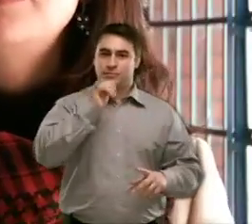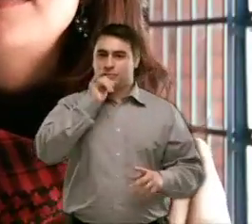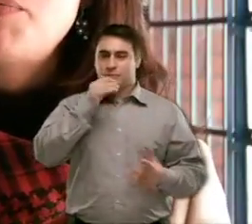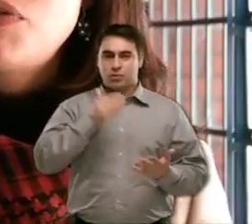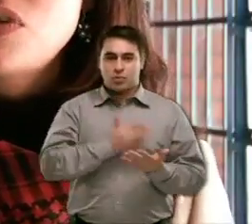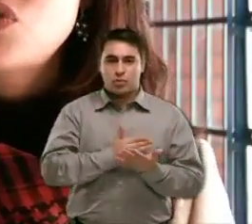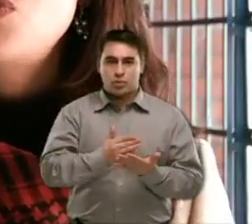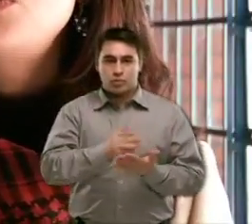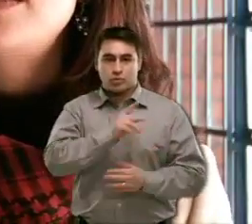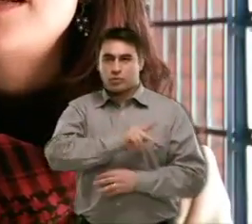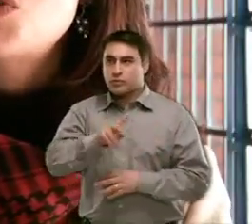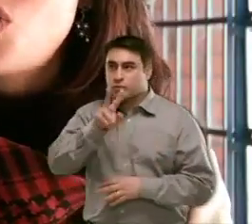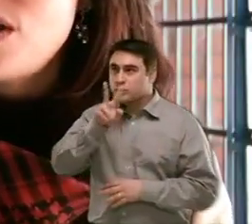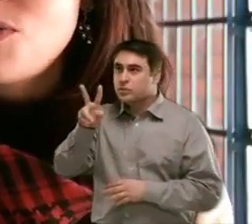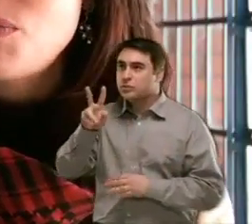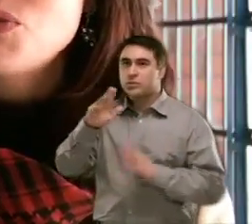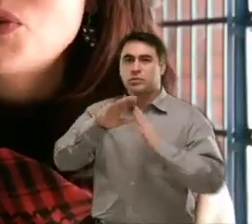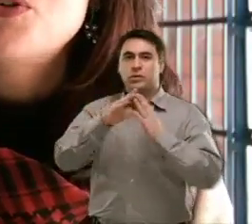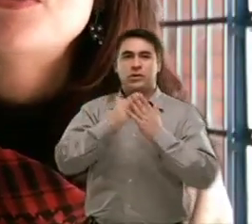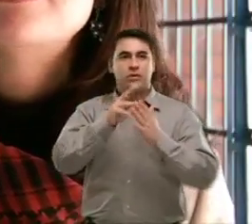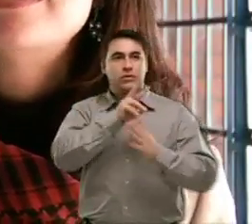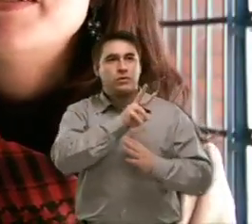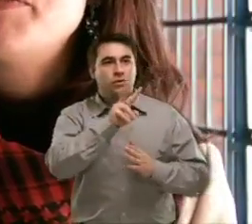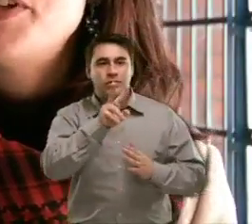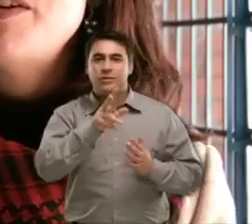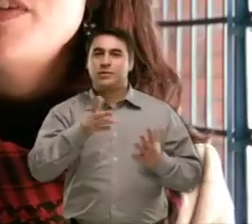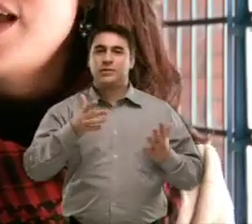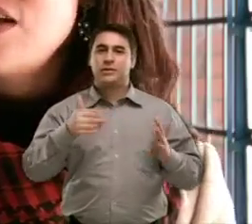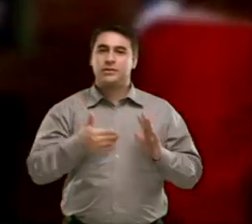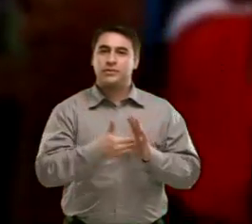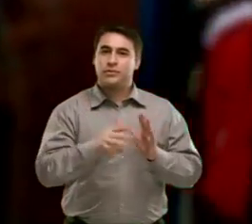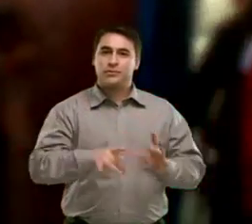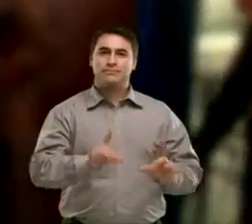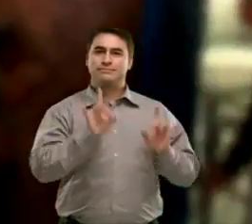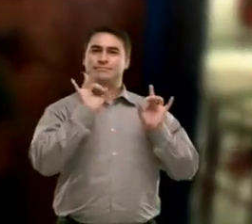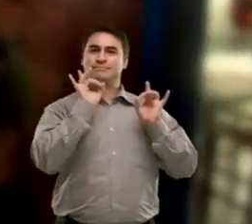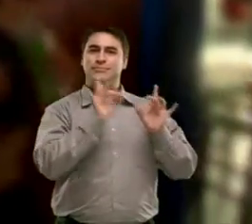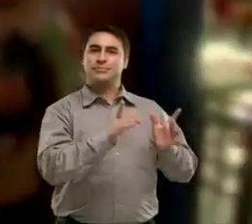from teacher and from the school as a whole was evident.